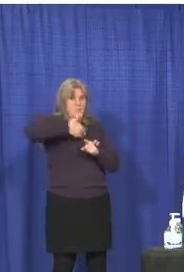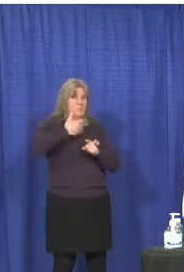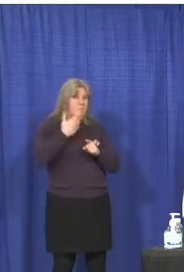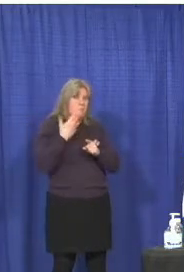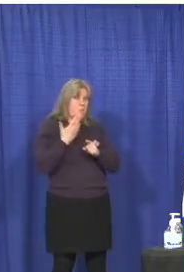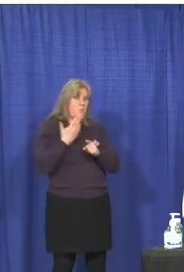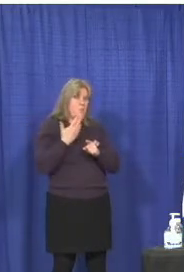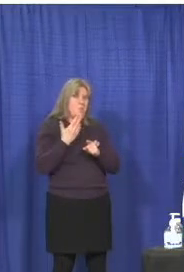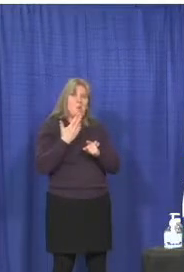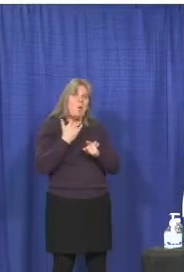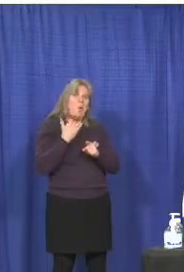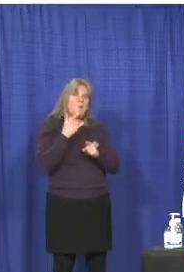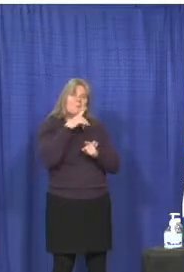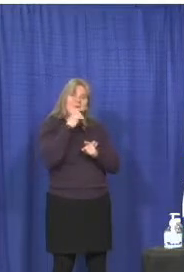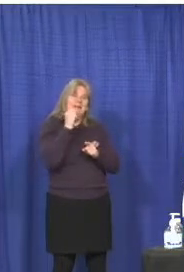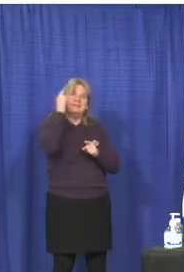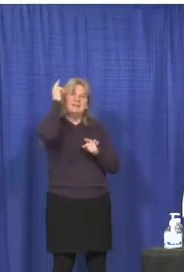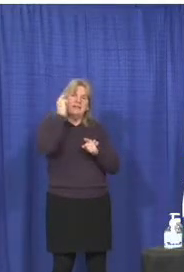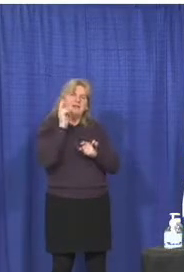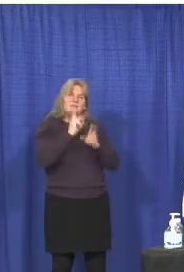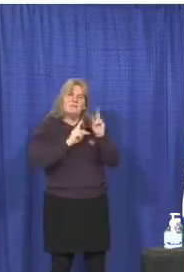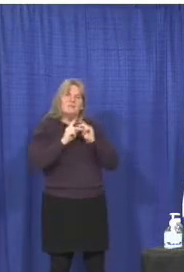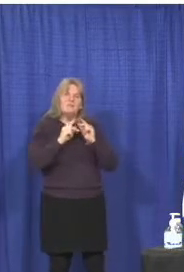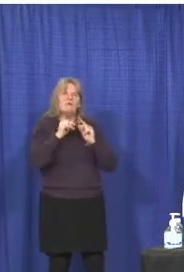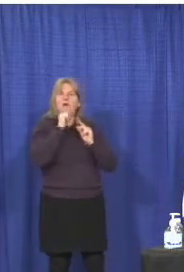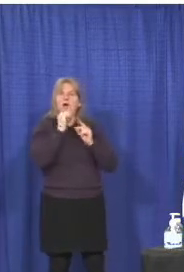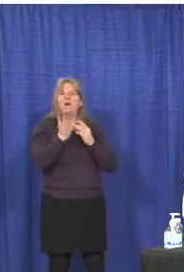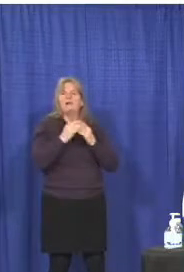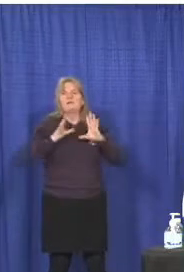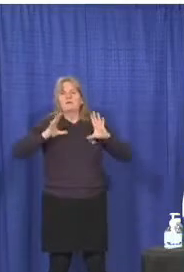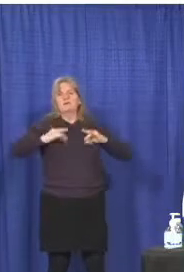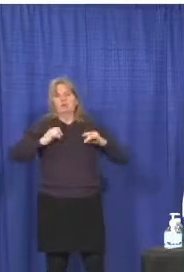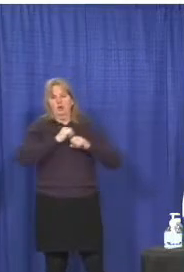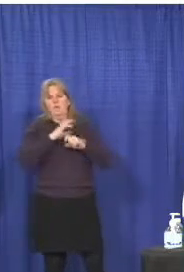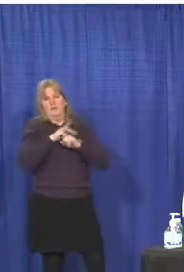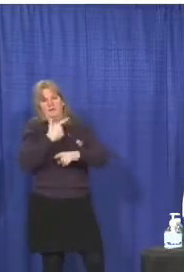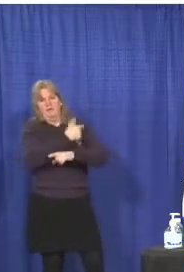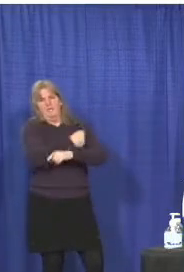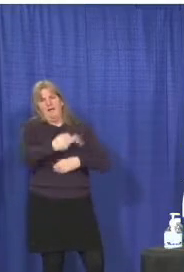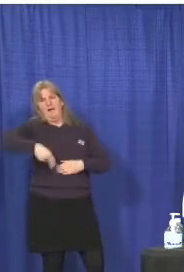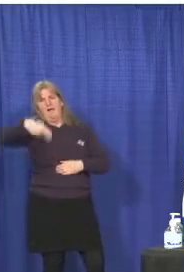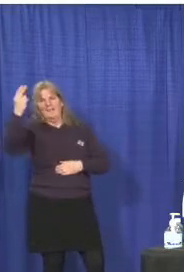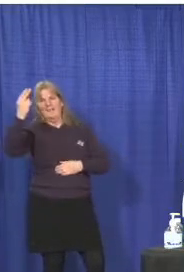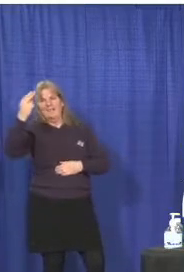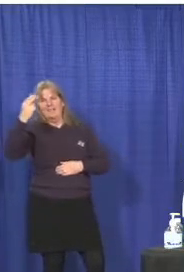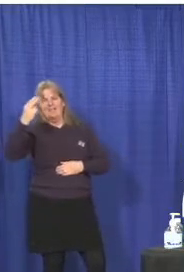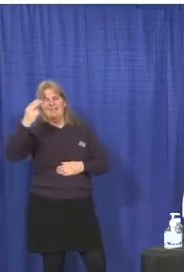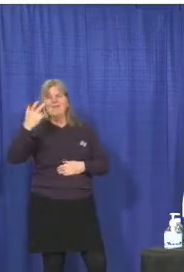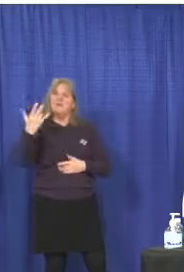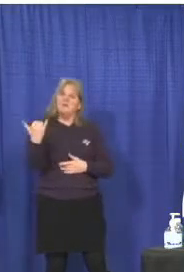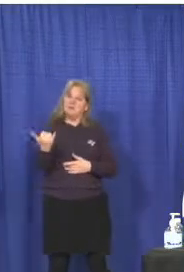are reduced because there are less susceptible people which is part of the work we are